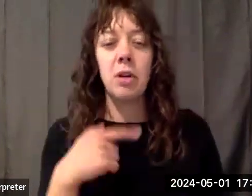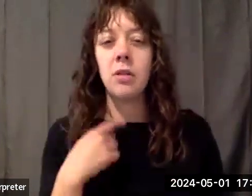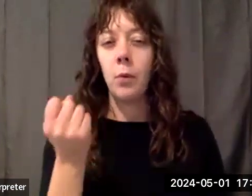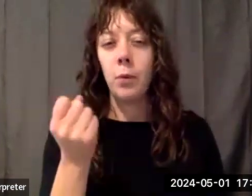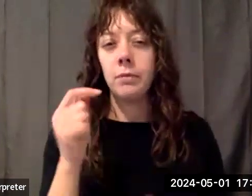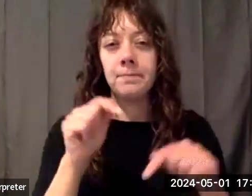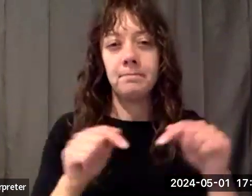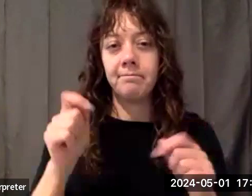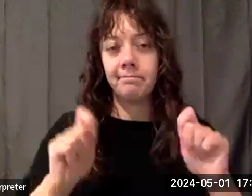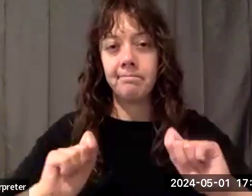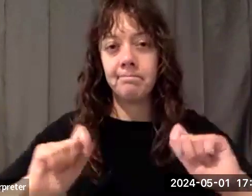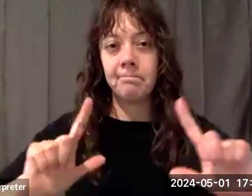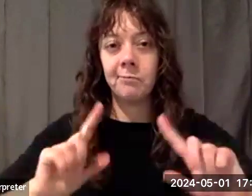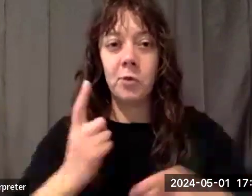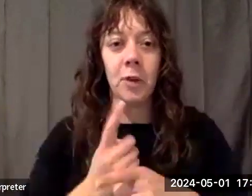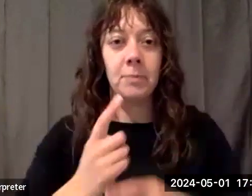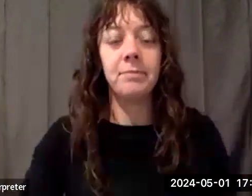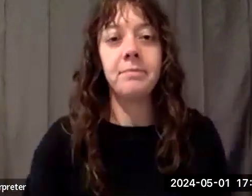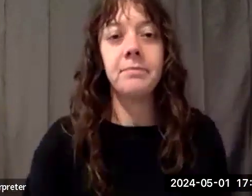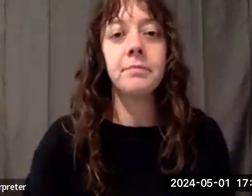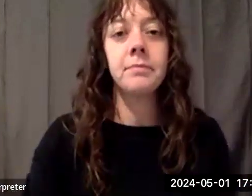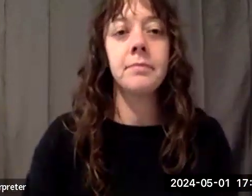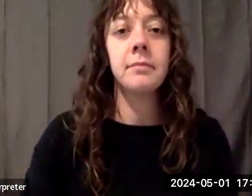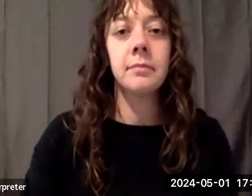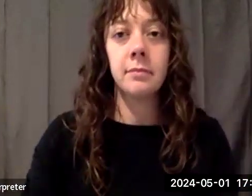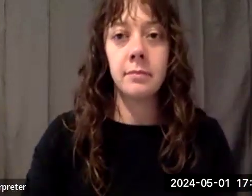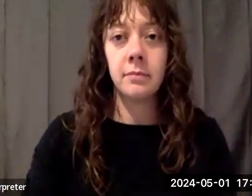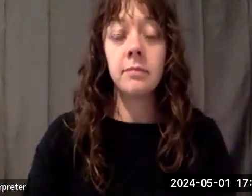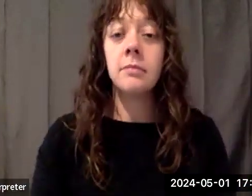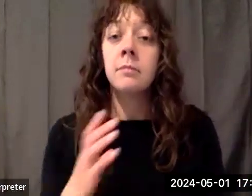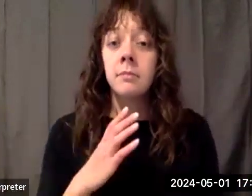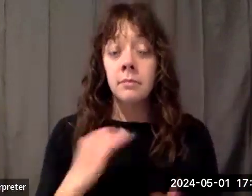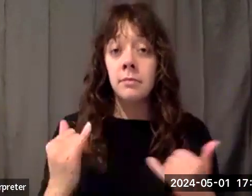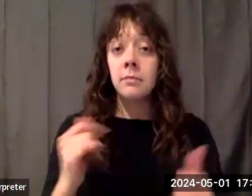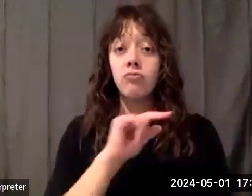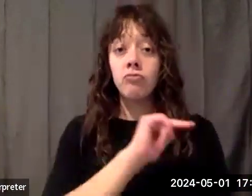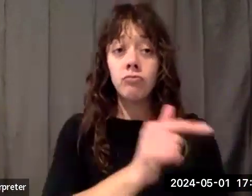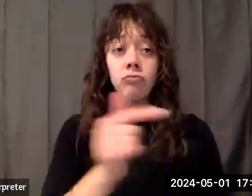I'd like to have the other department staff on this webinar introduce themselves and then I will give some instructions for using Zoom.